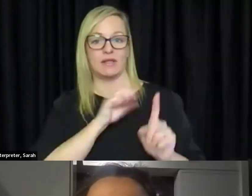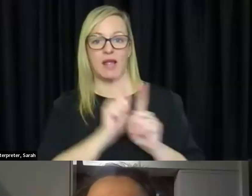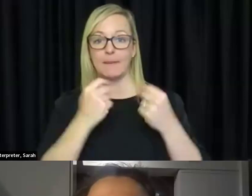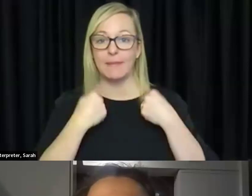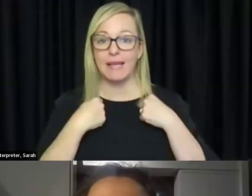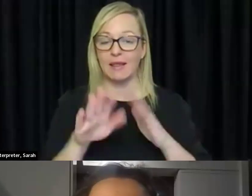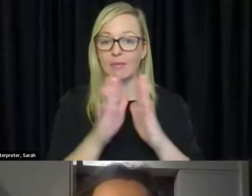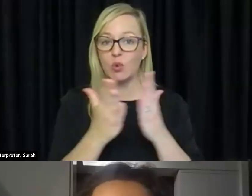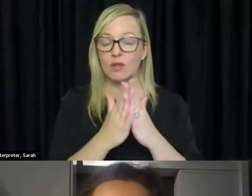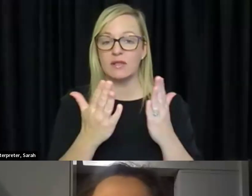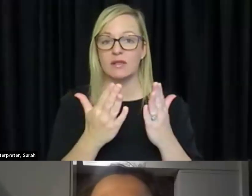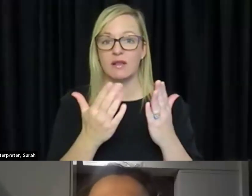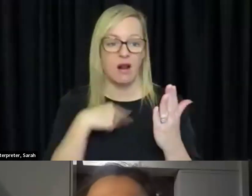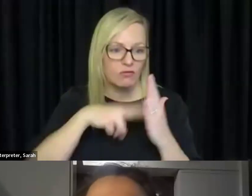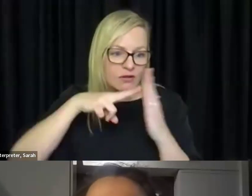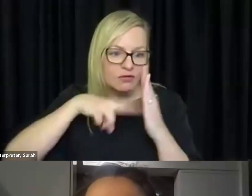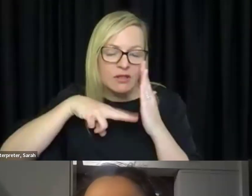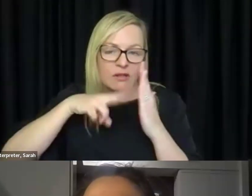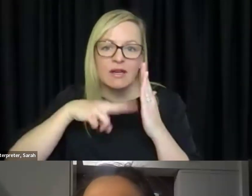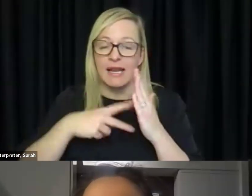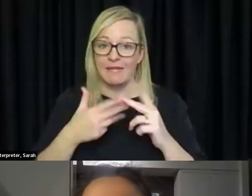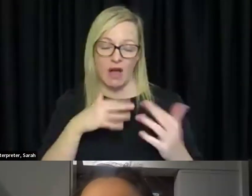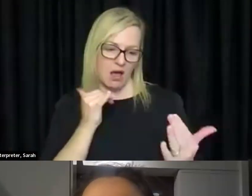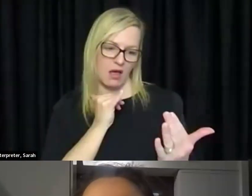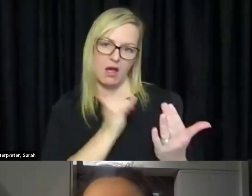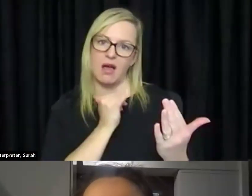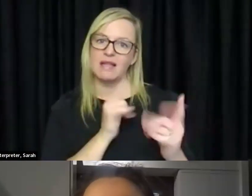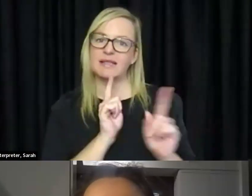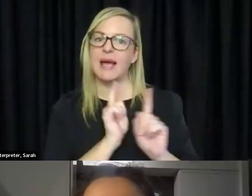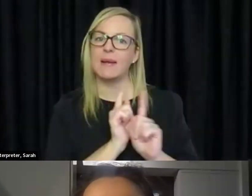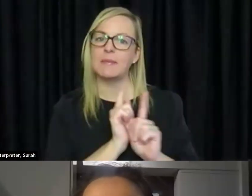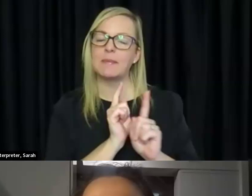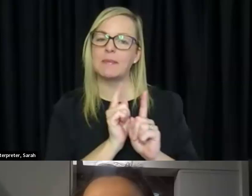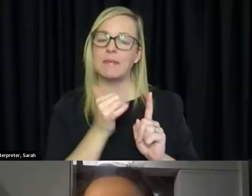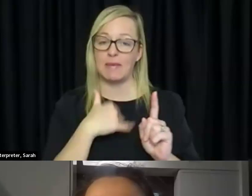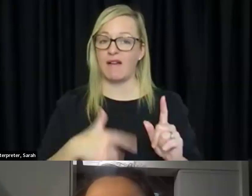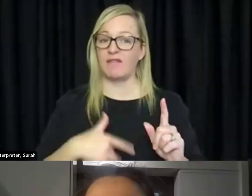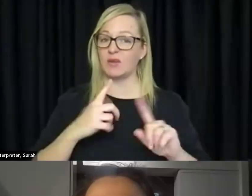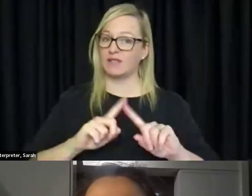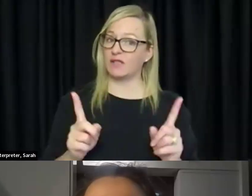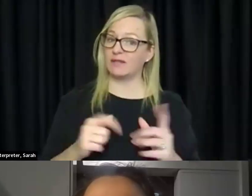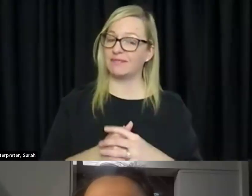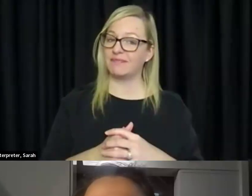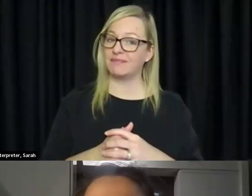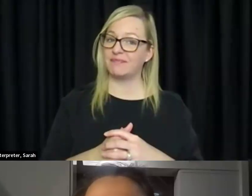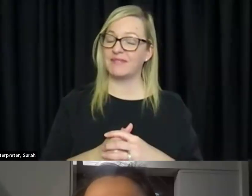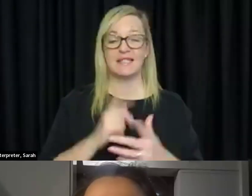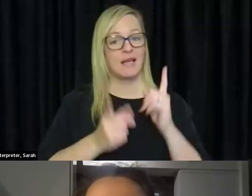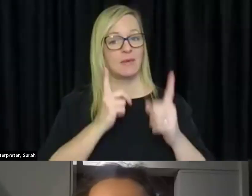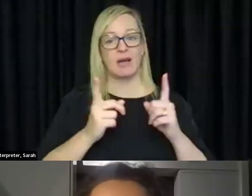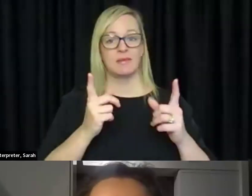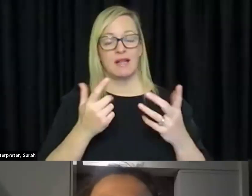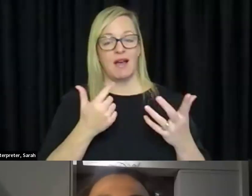I absolutely devoured. There are still so many days now because you know the world is paperless